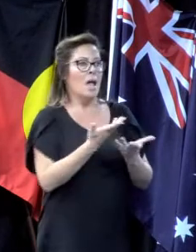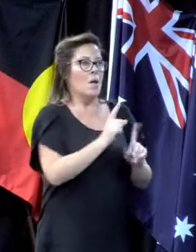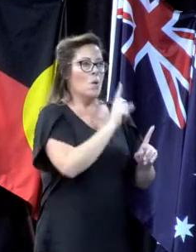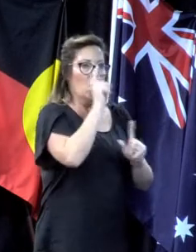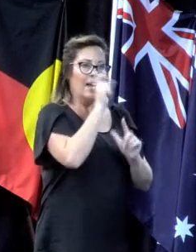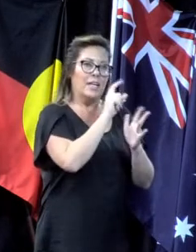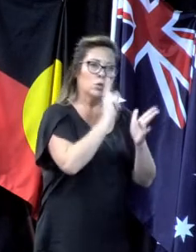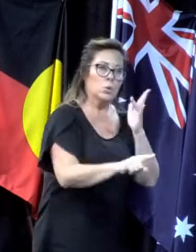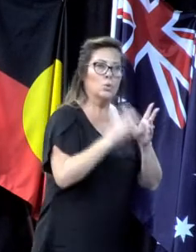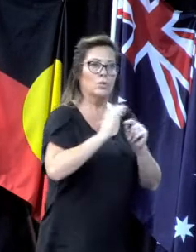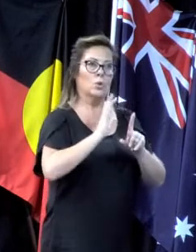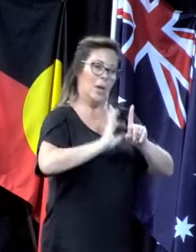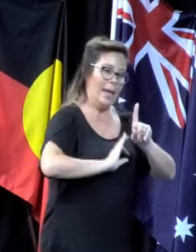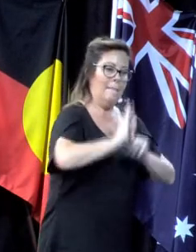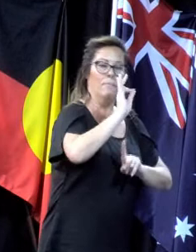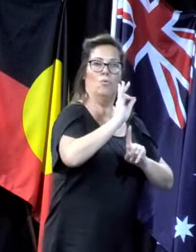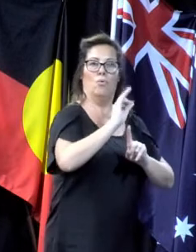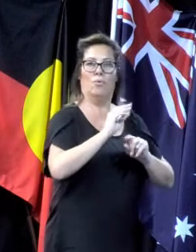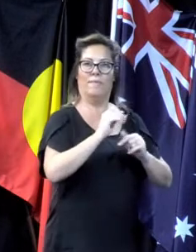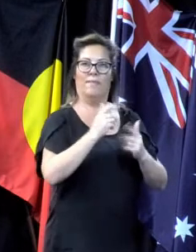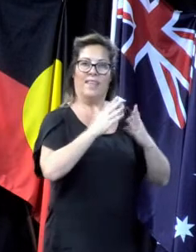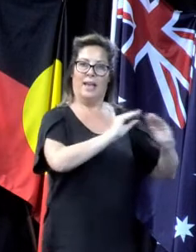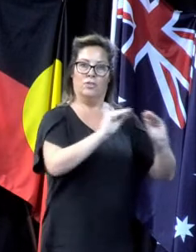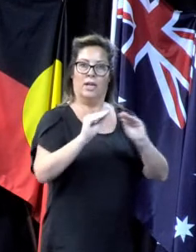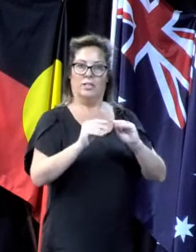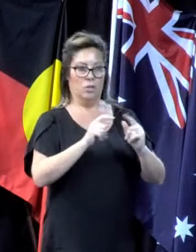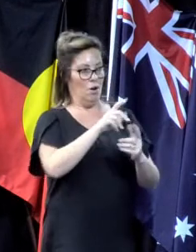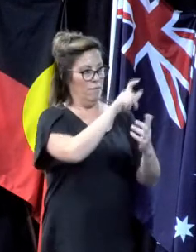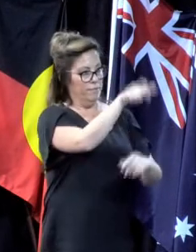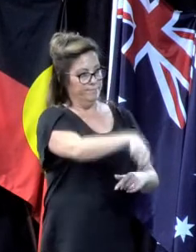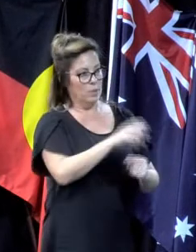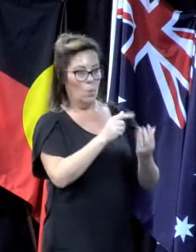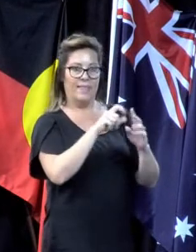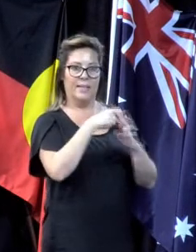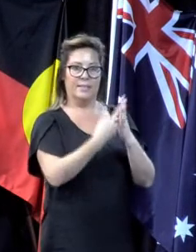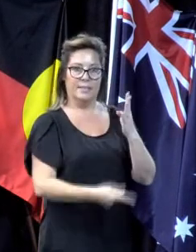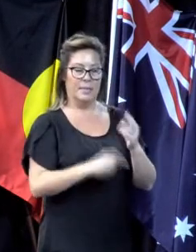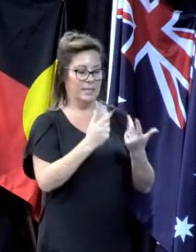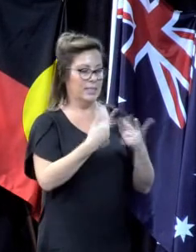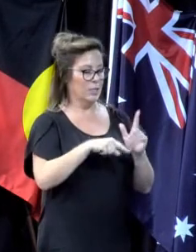one thing you identified was to change the archaic and redundant staffing model